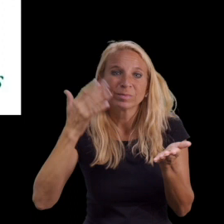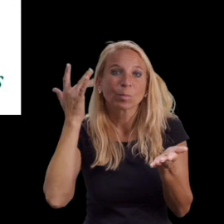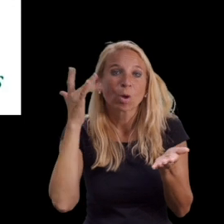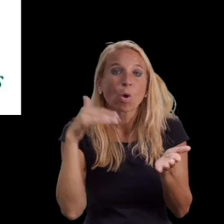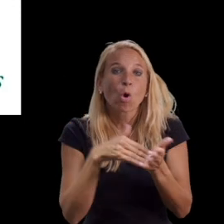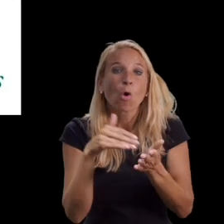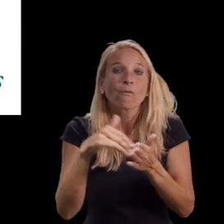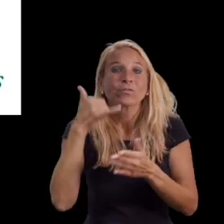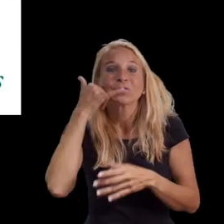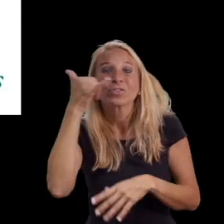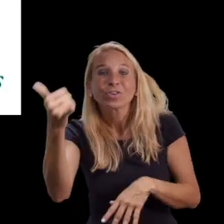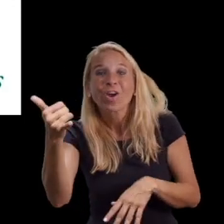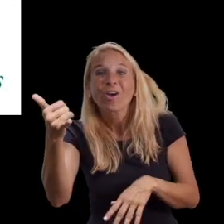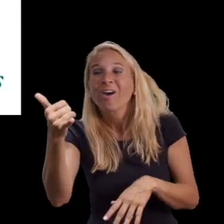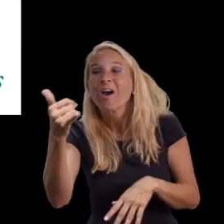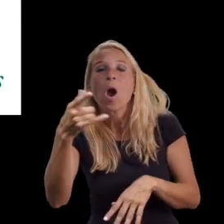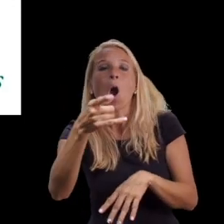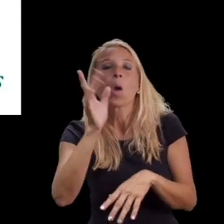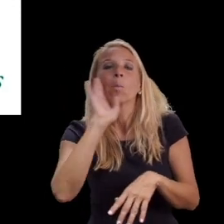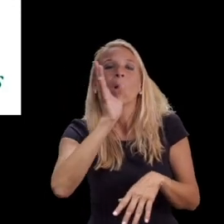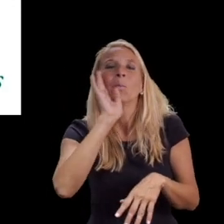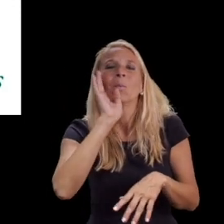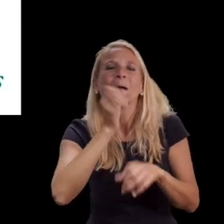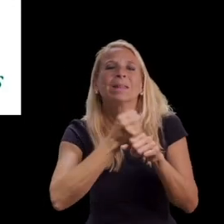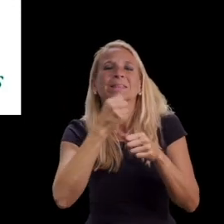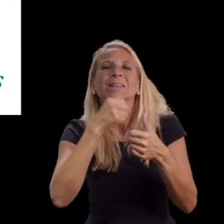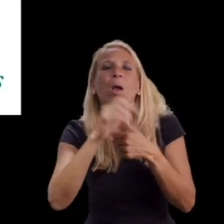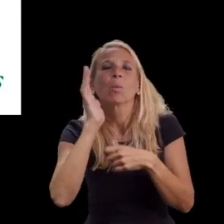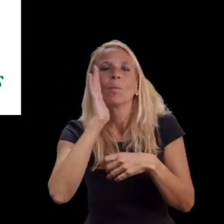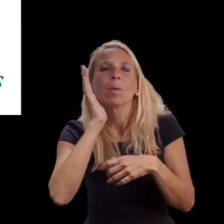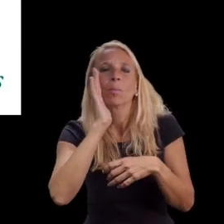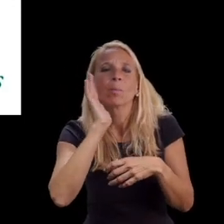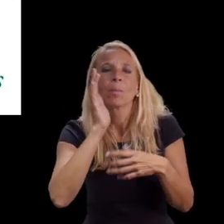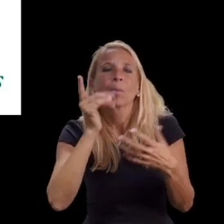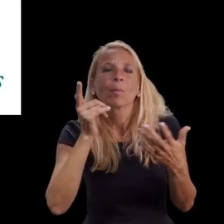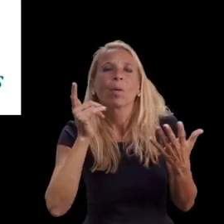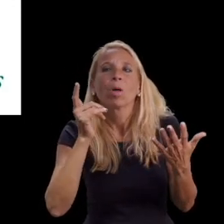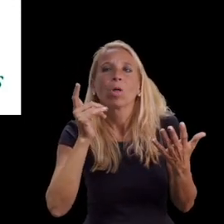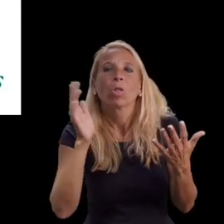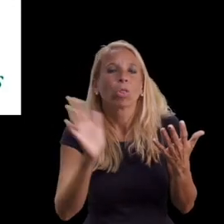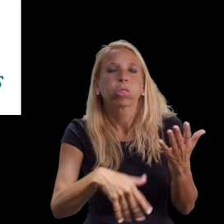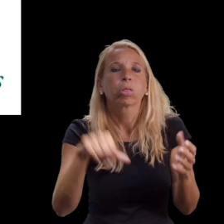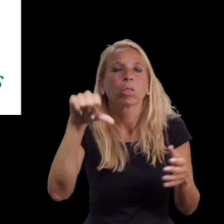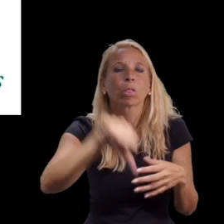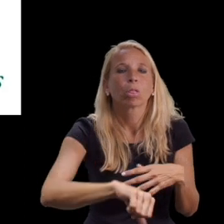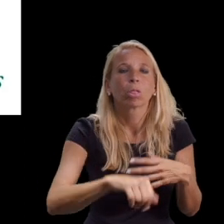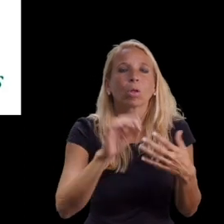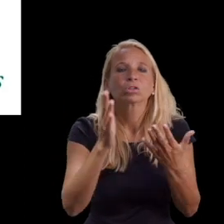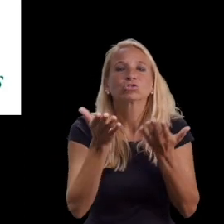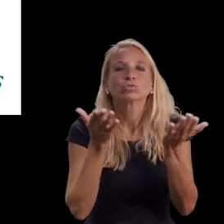that you're going to receive a letter that your service is gonna be denied or your service coordinator